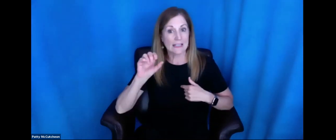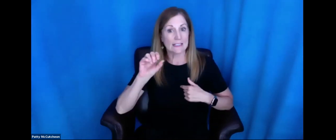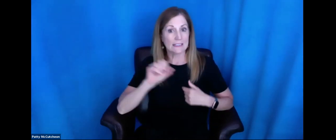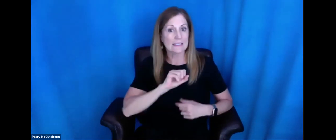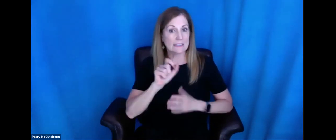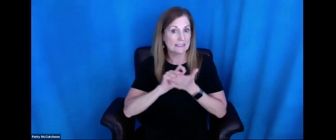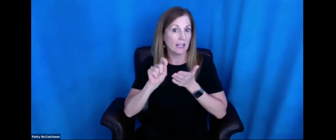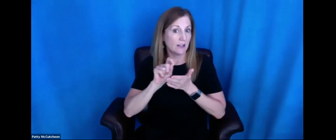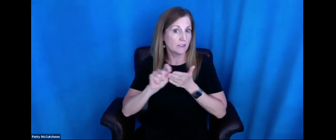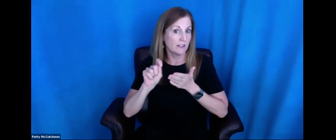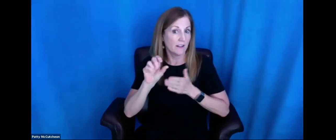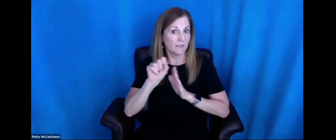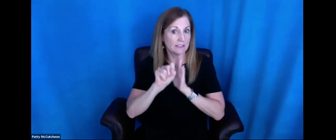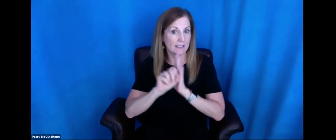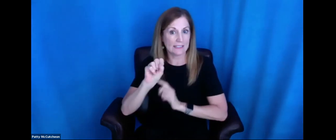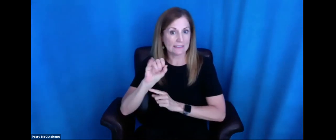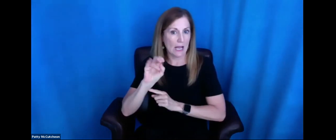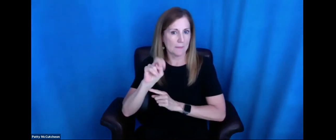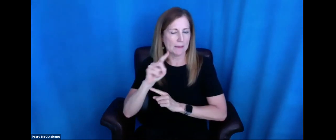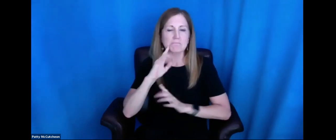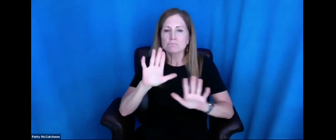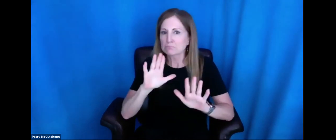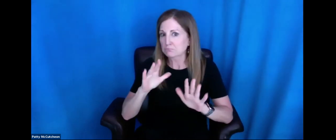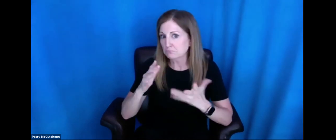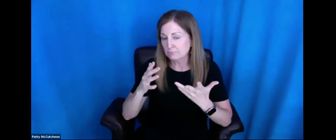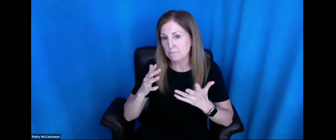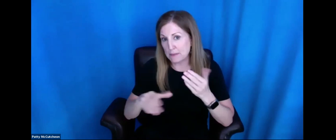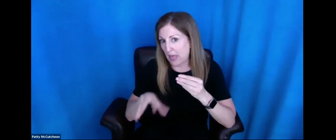get in was I was going to say before, which is if there